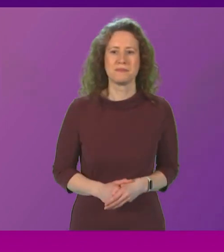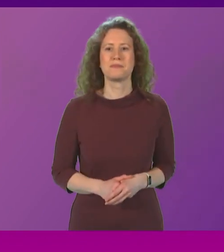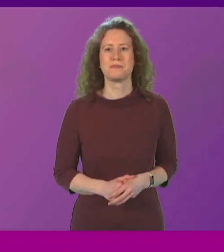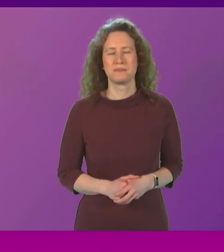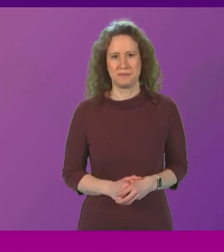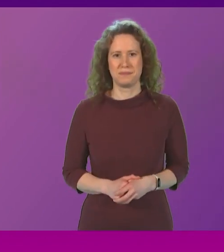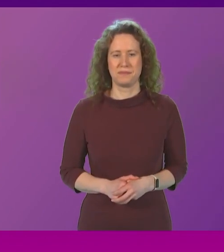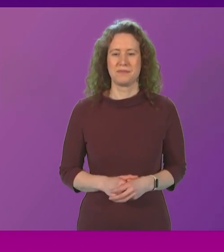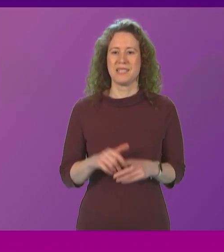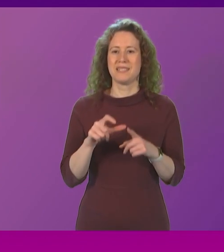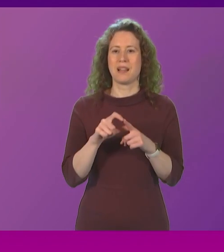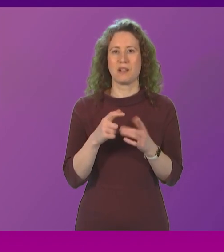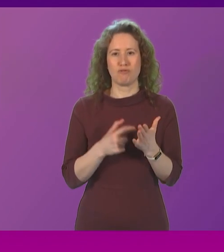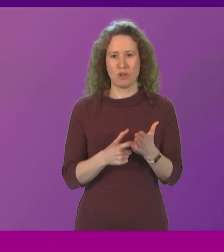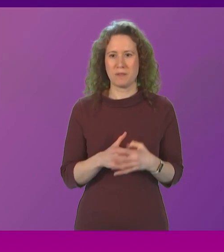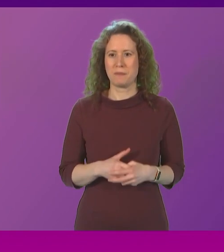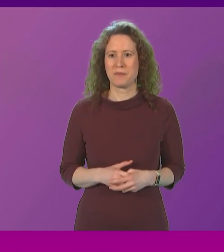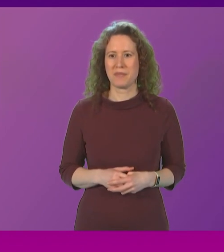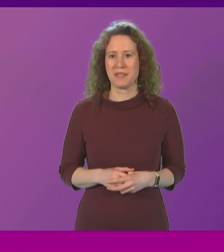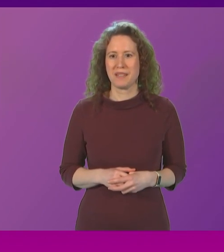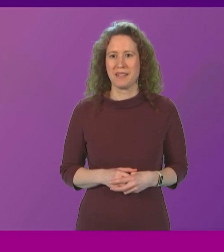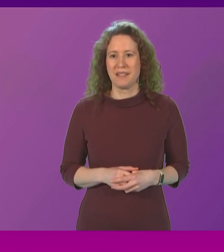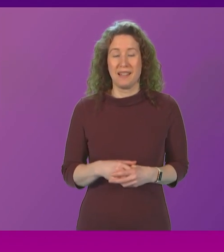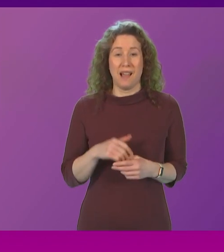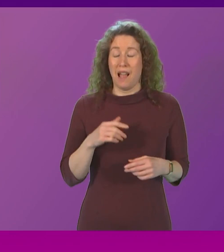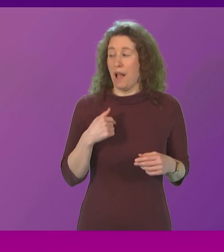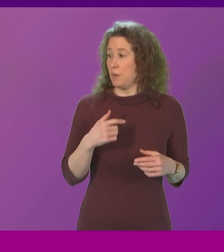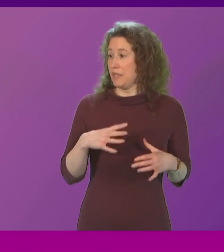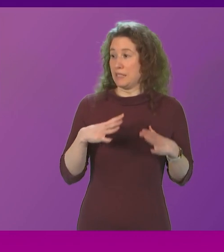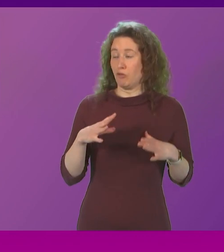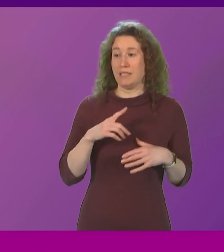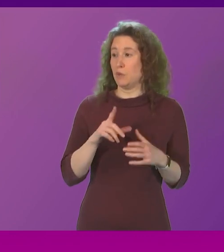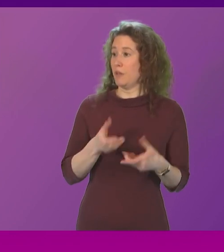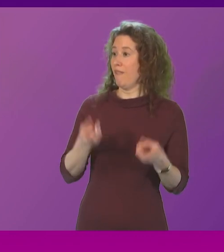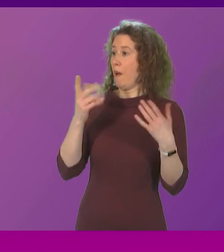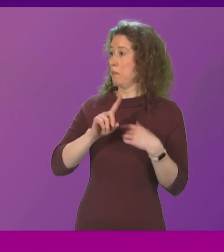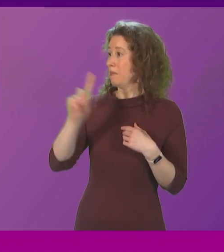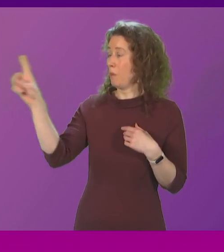If they got into the mic system, I was going to walk away—that was going to be it.